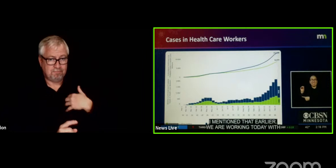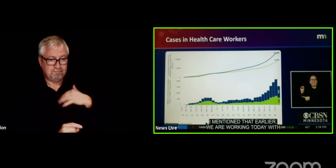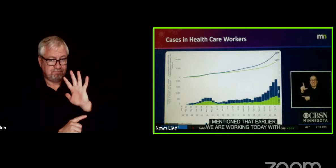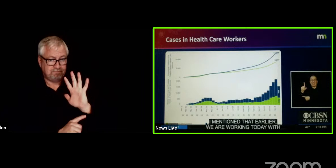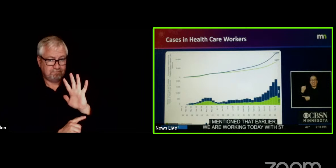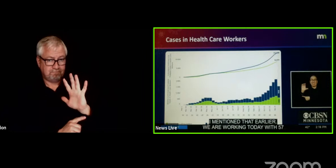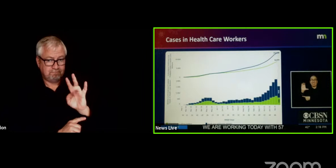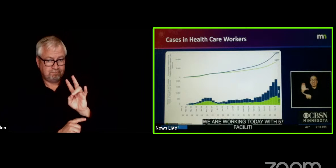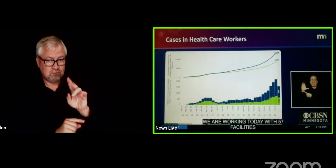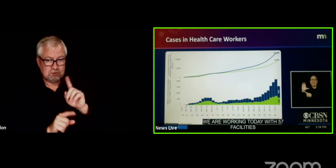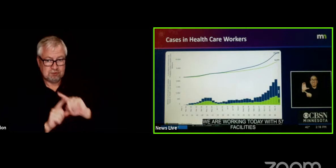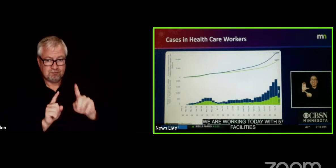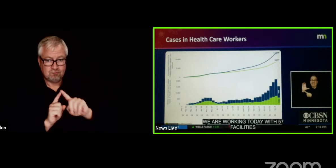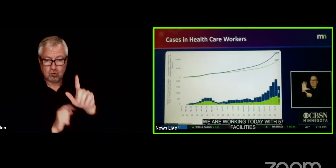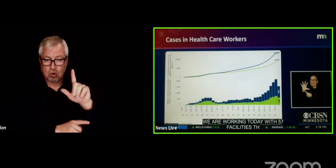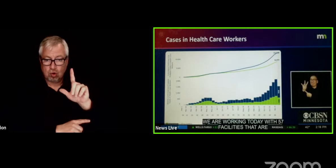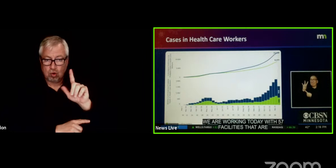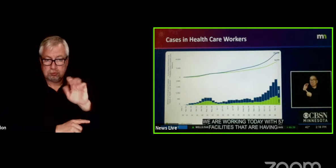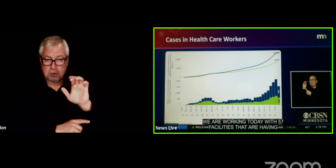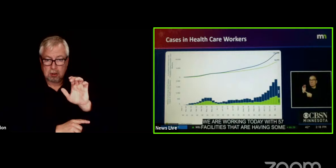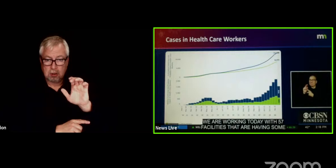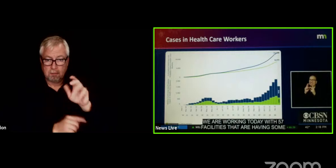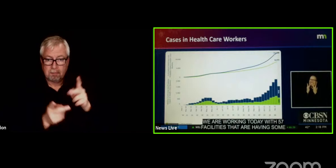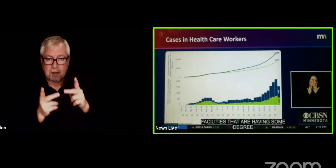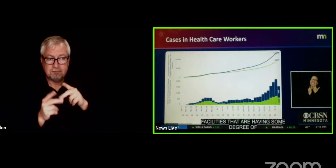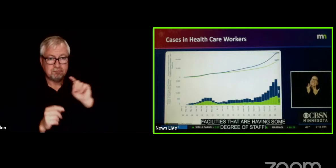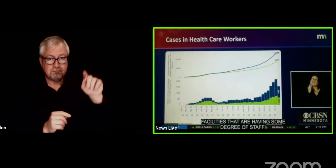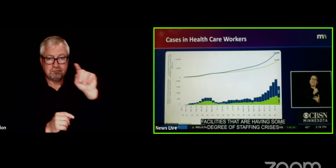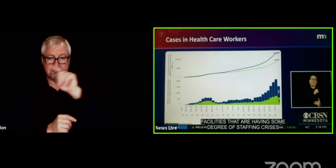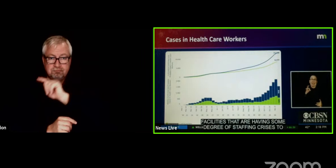THEM WITH THESE DIFFERENT METHODS THAT I'VE MENTIONED.